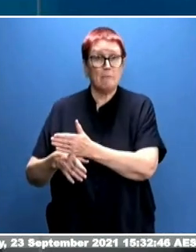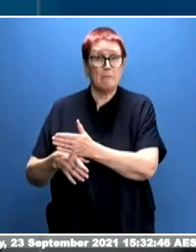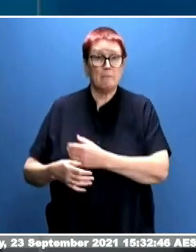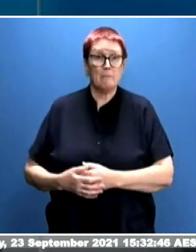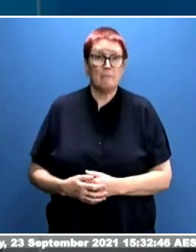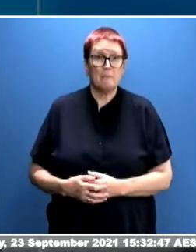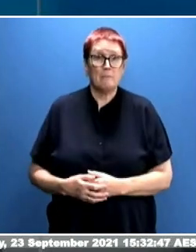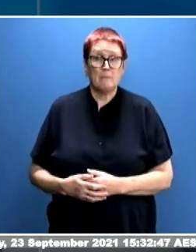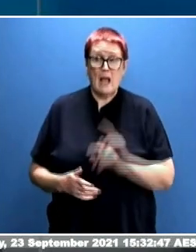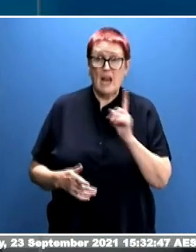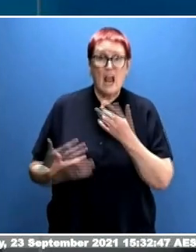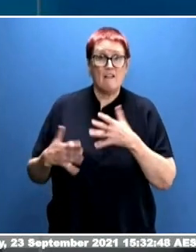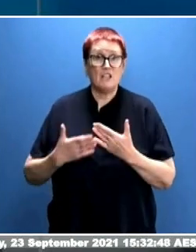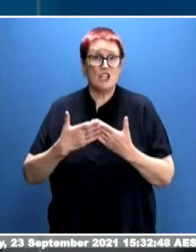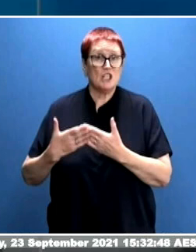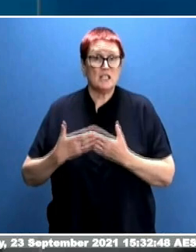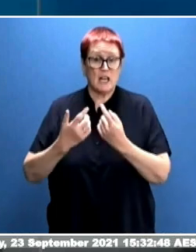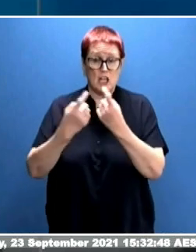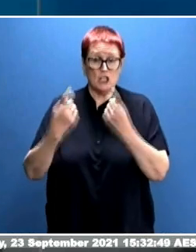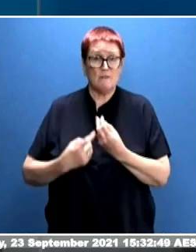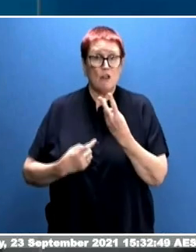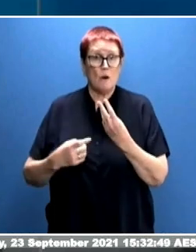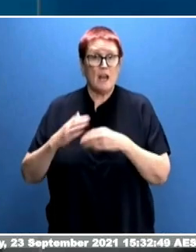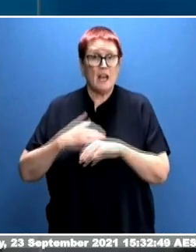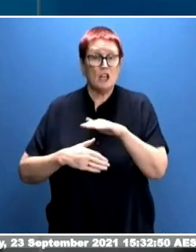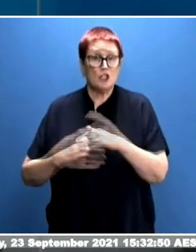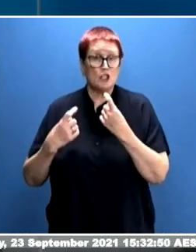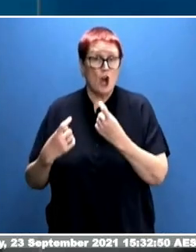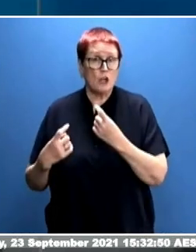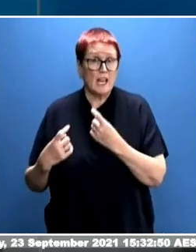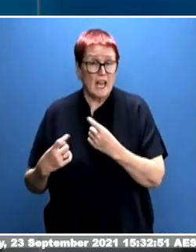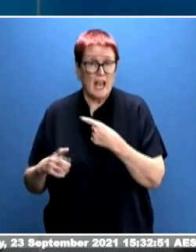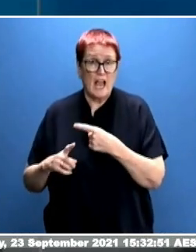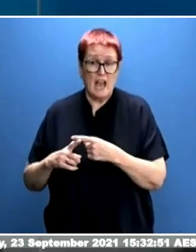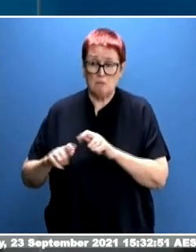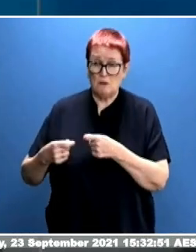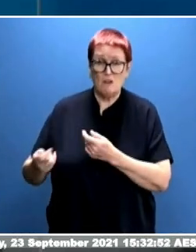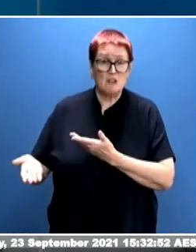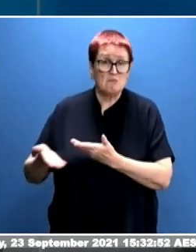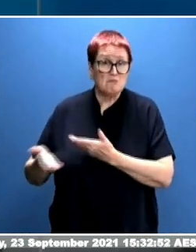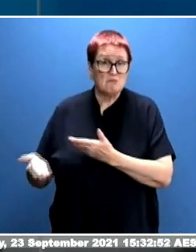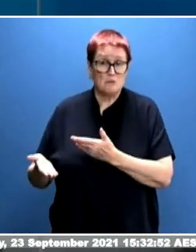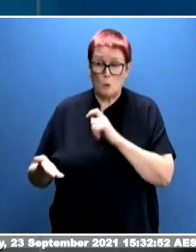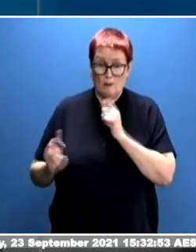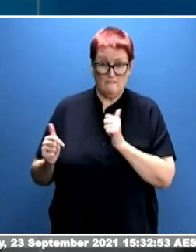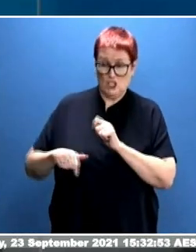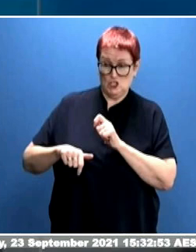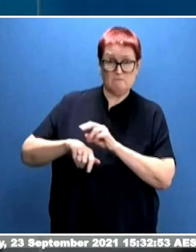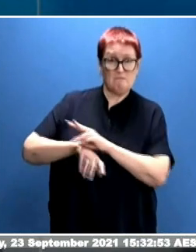Cert 3 in child care and carer services in a matter of weeks, so her plan is not